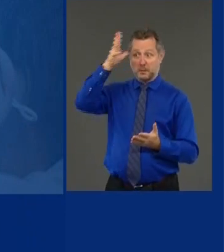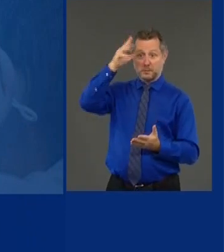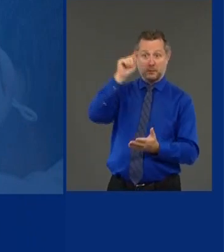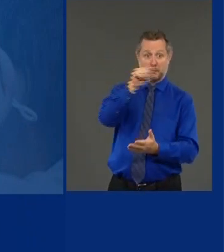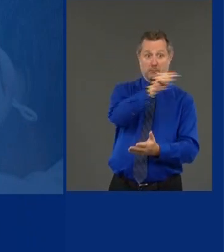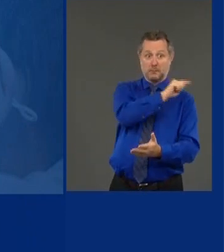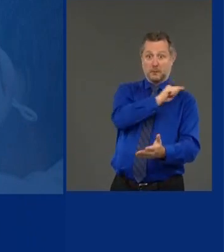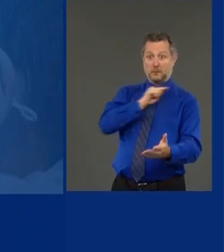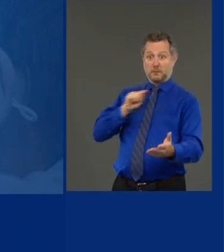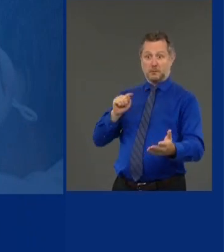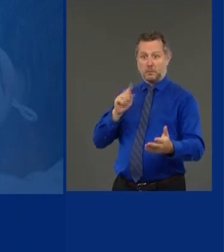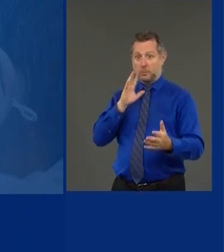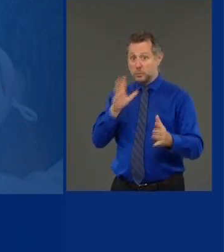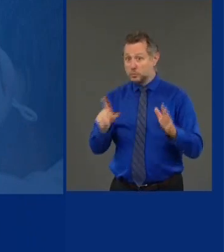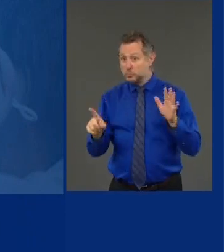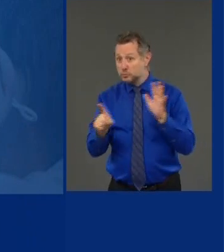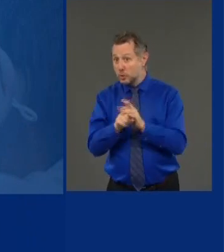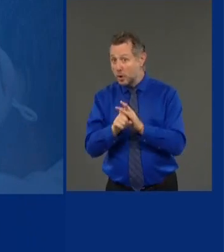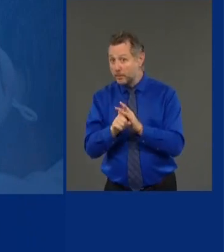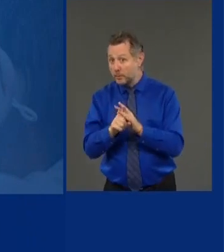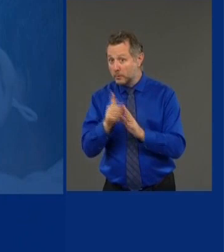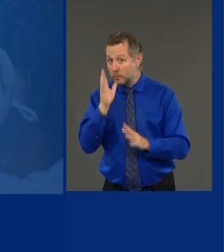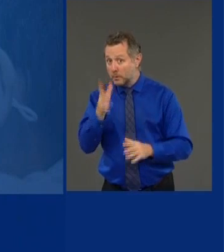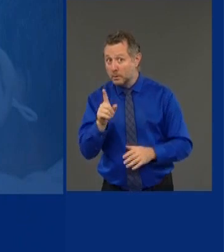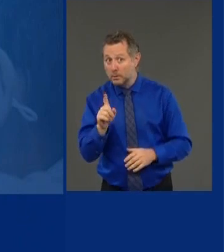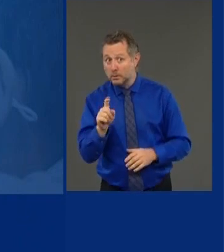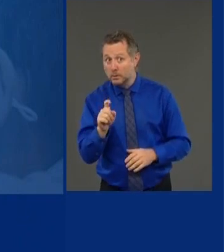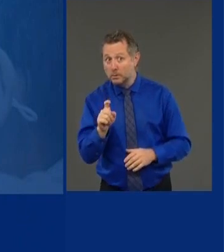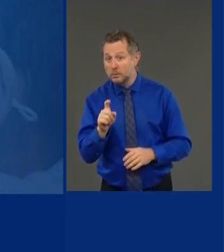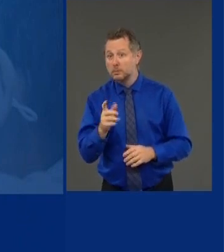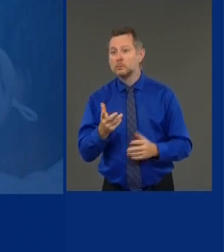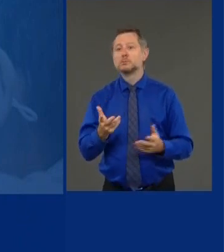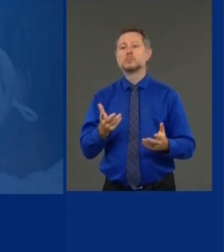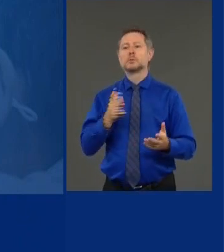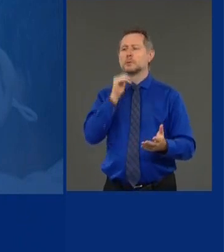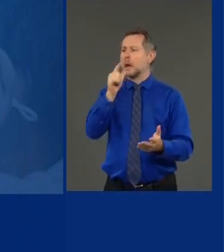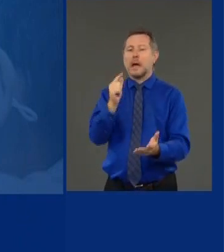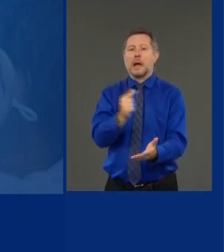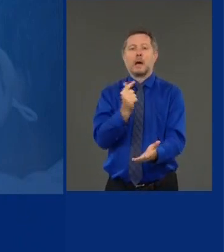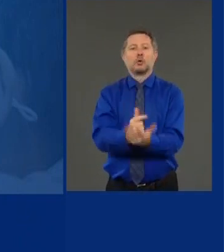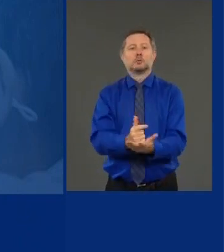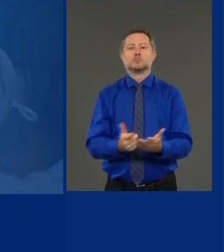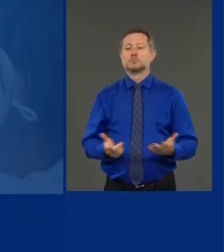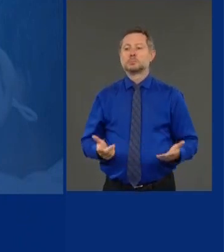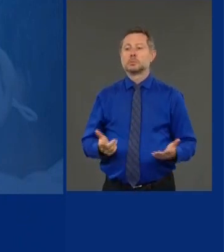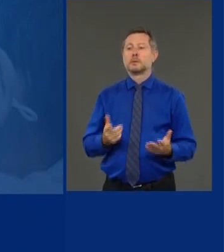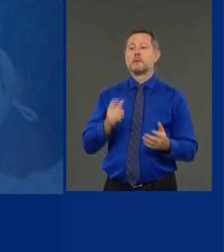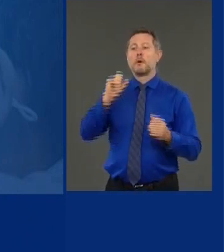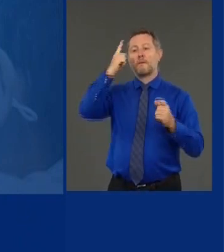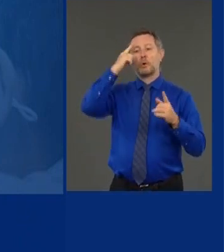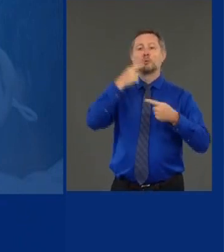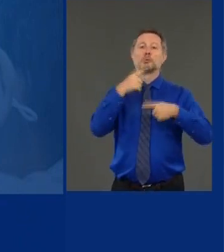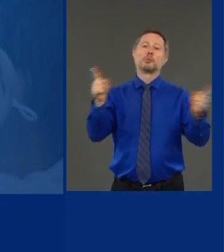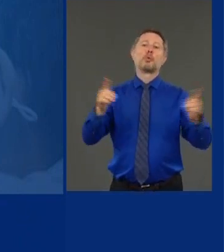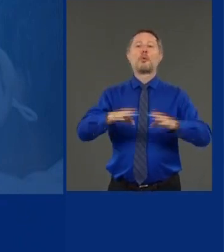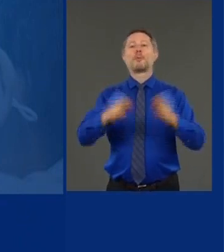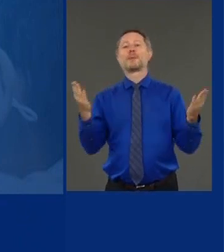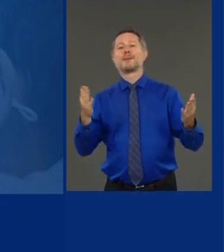OUT A PLAN DOESN'T MEAN THAT IF WE REOPEN THE SCHOOL, PARENTS ARE GOING TO COME OR TEACHERS